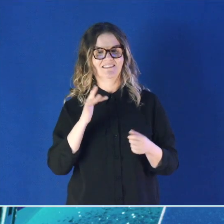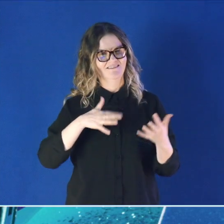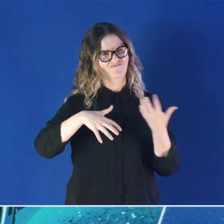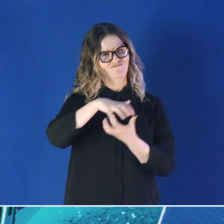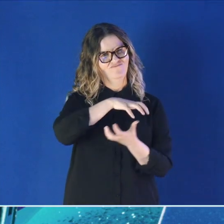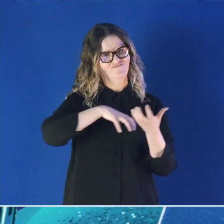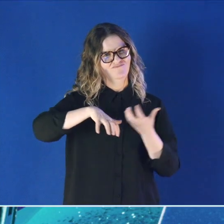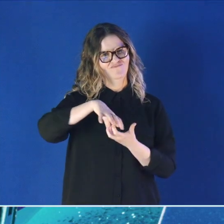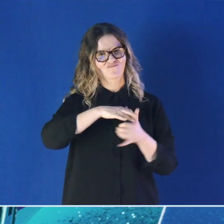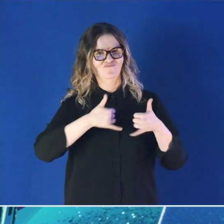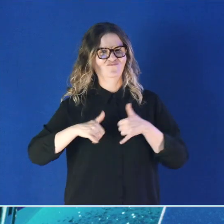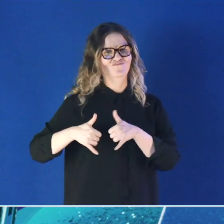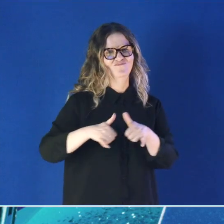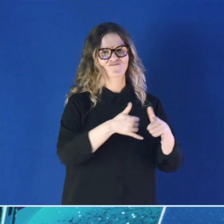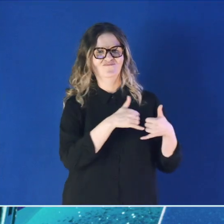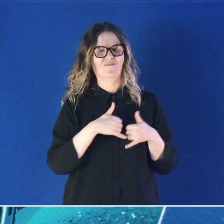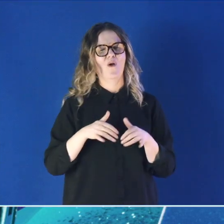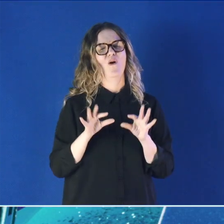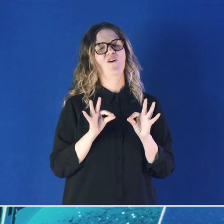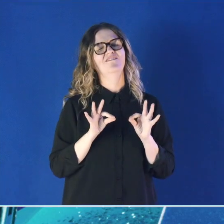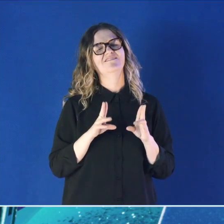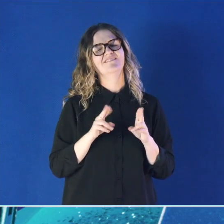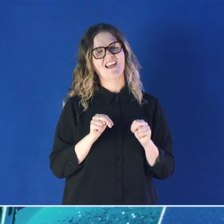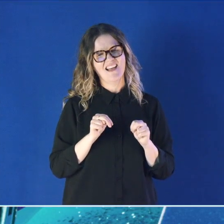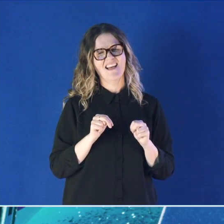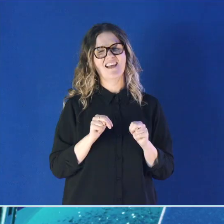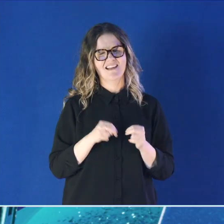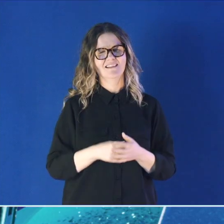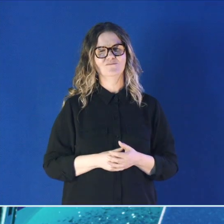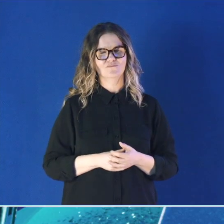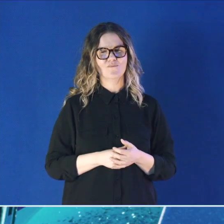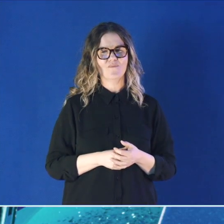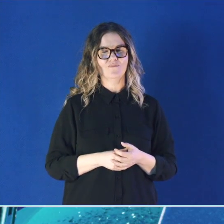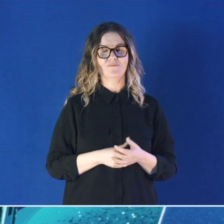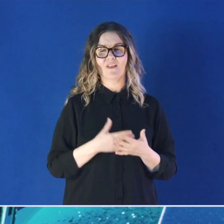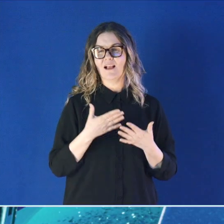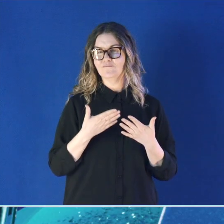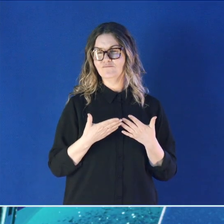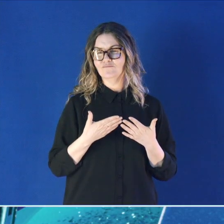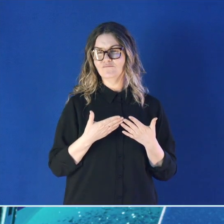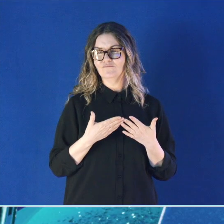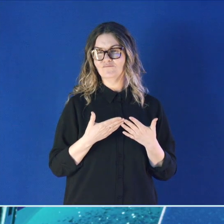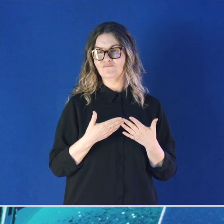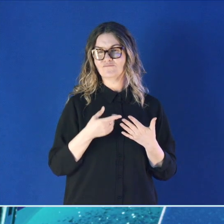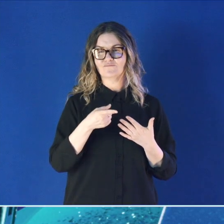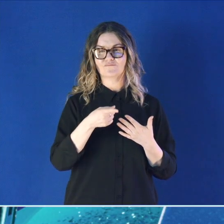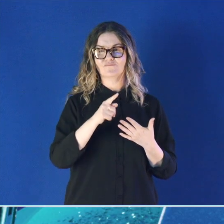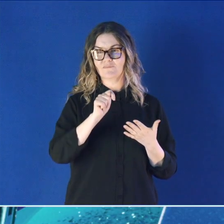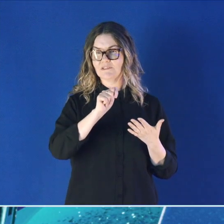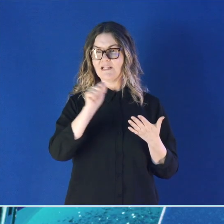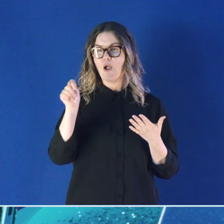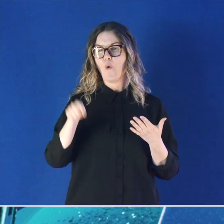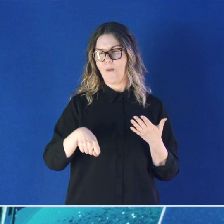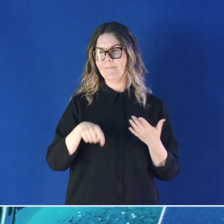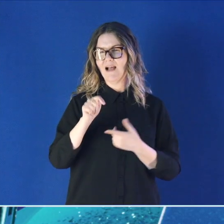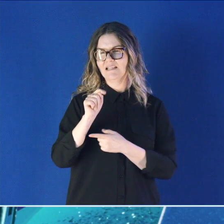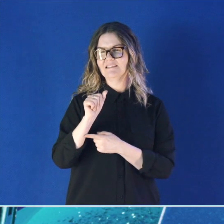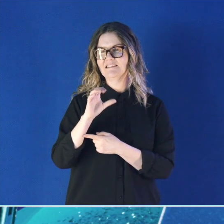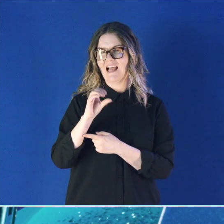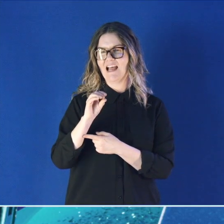And then we're going to donate the field to Gault Field, which is in Tacoma, which will be a permanent location for blind soccer.